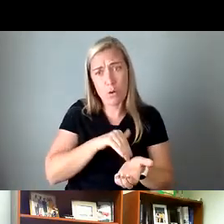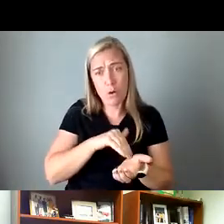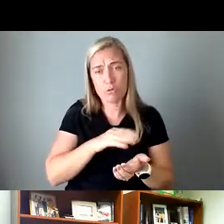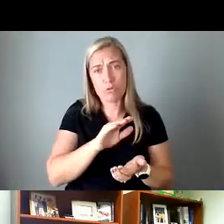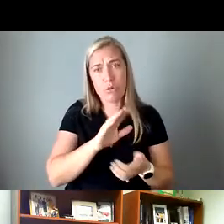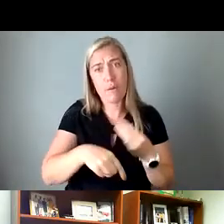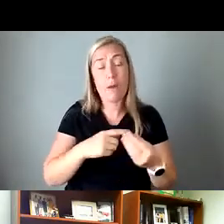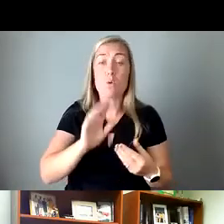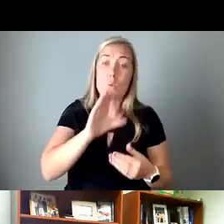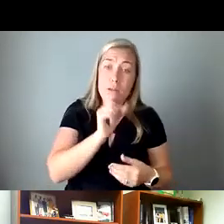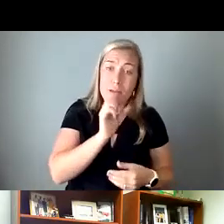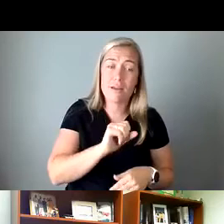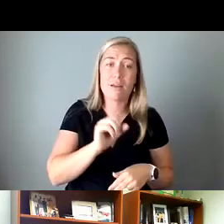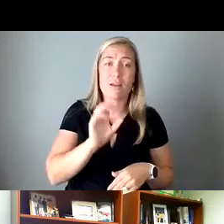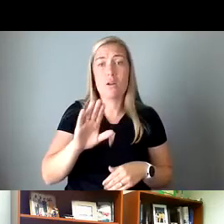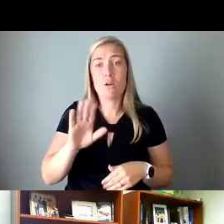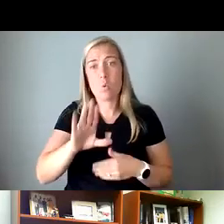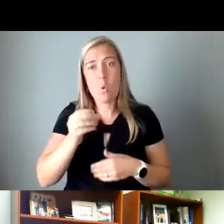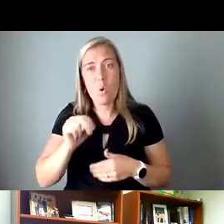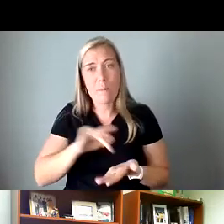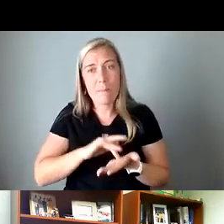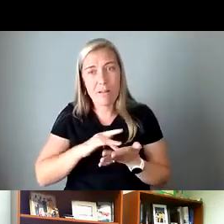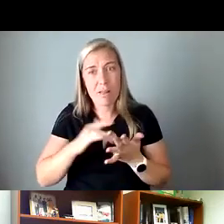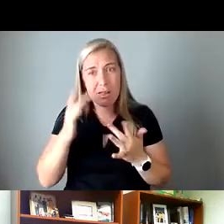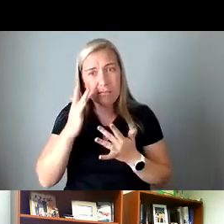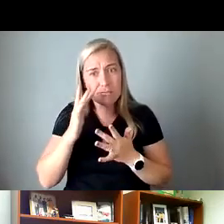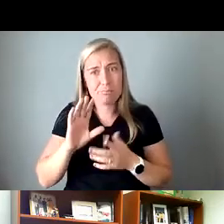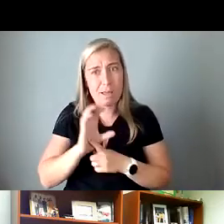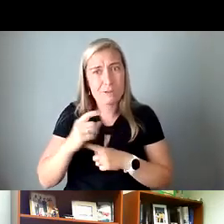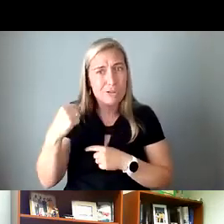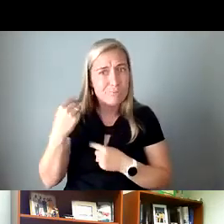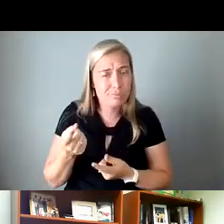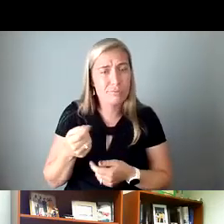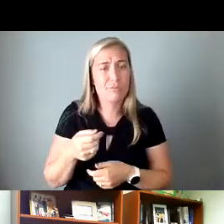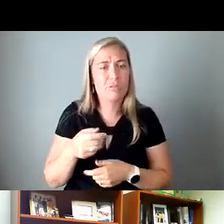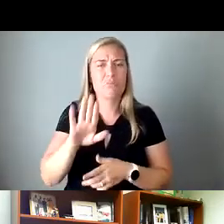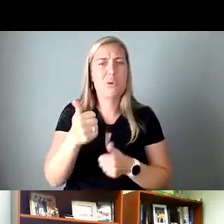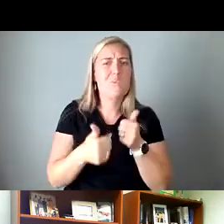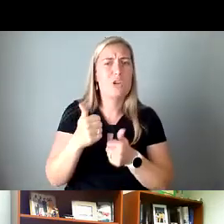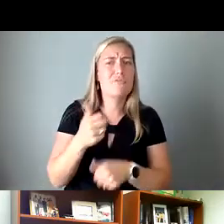medical conditions which vaccine is best for me. Despite that we've